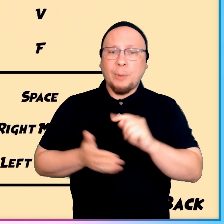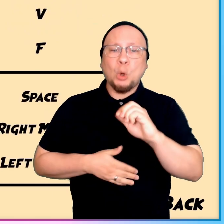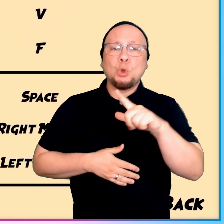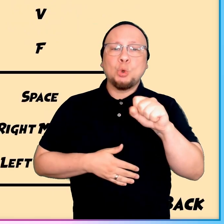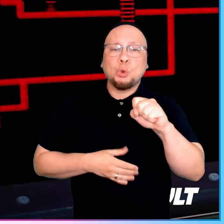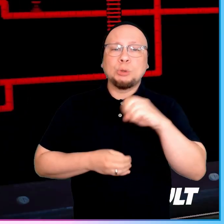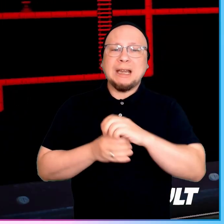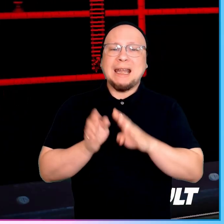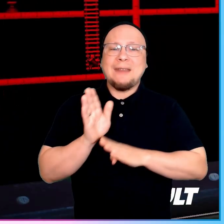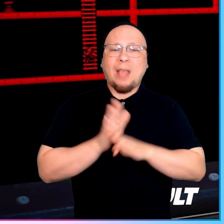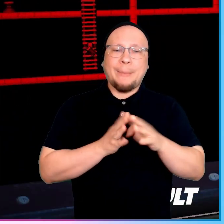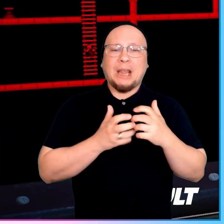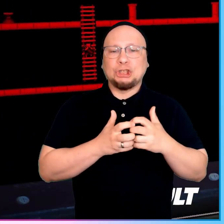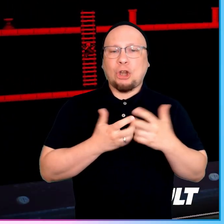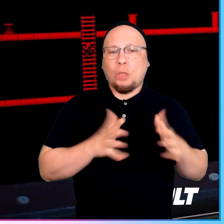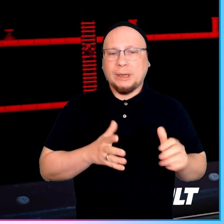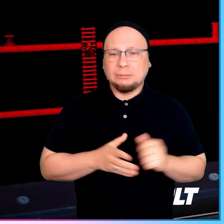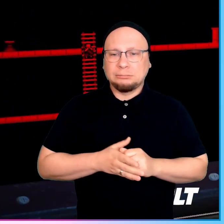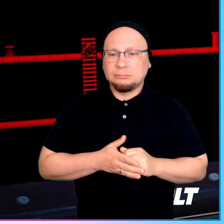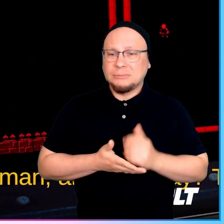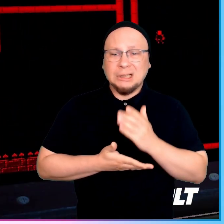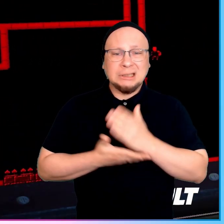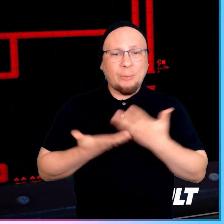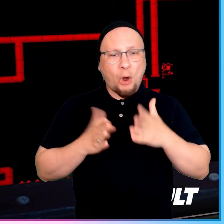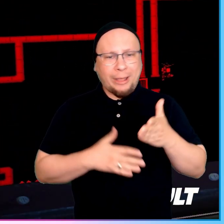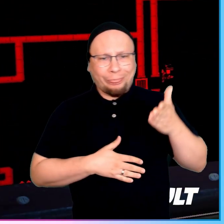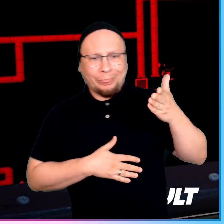A lot of times they can be great accessibility options.